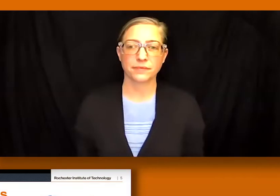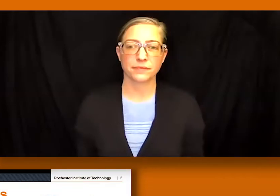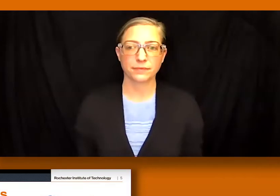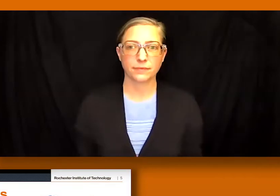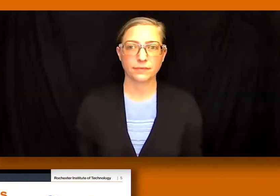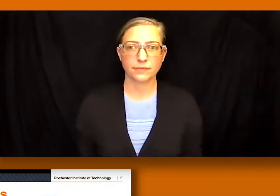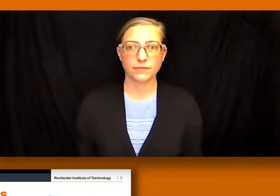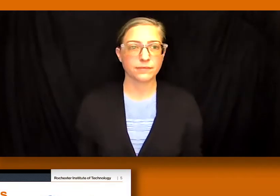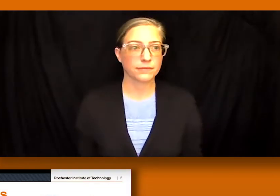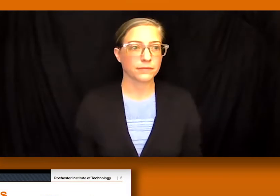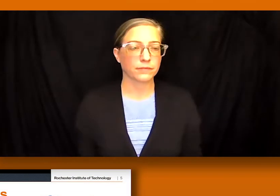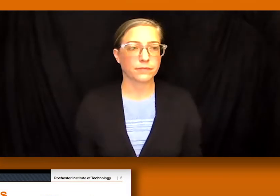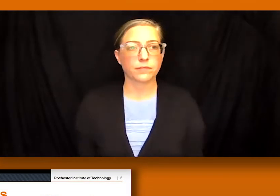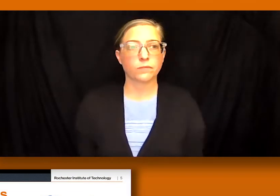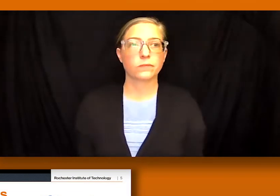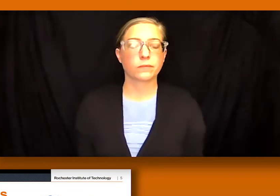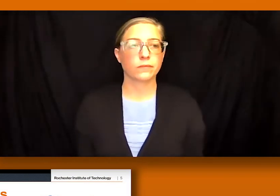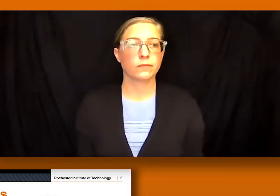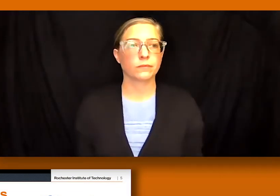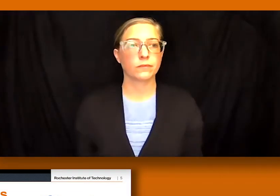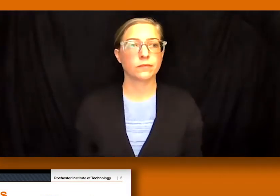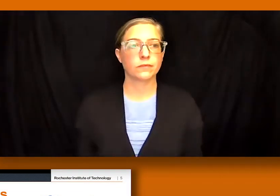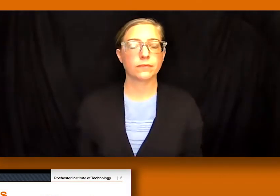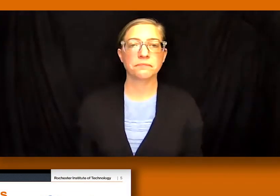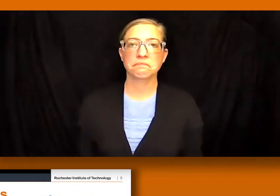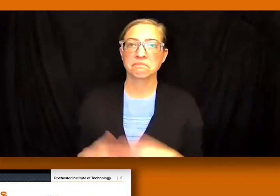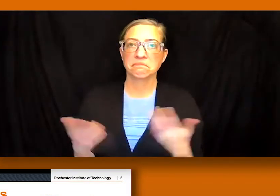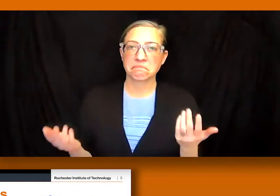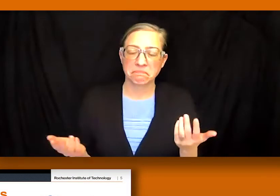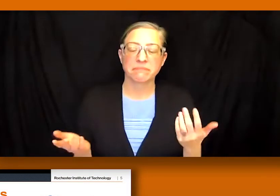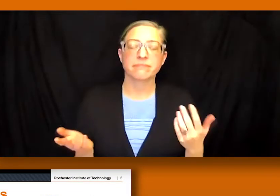Um, so once we've cleared those starting points on the RFP